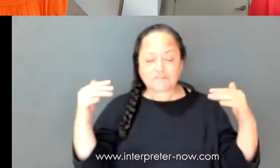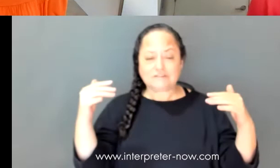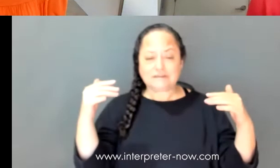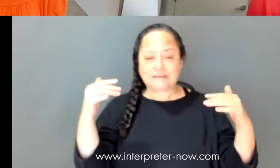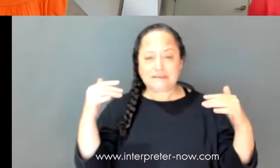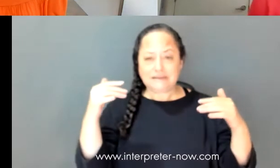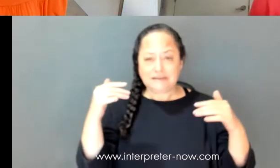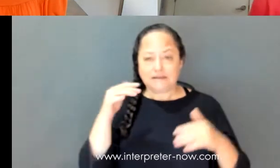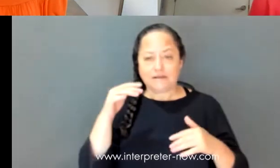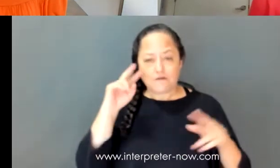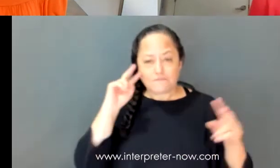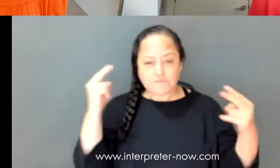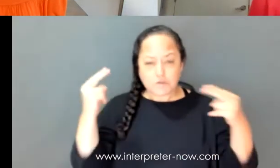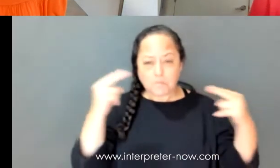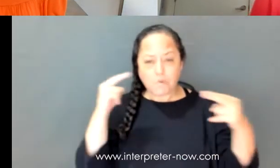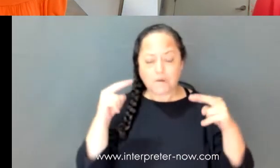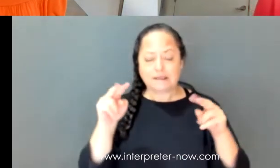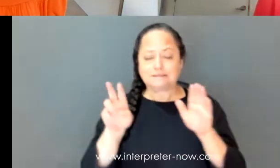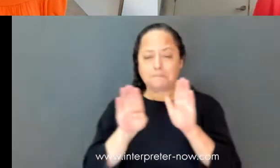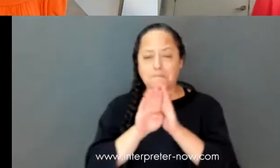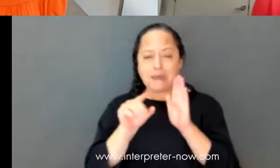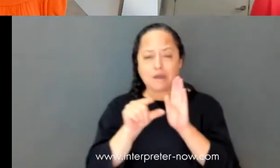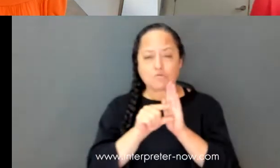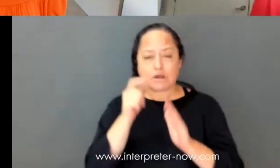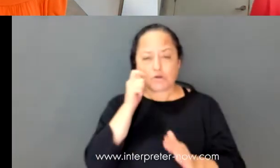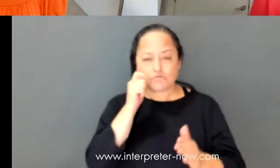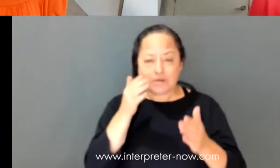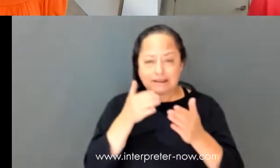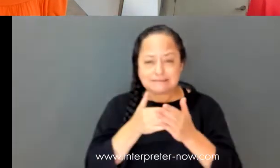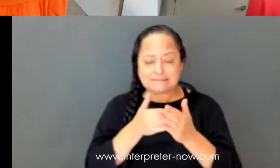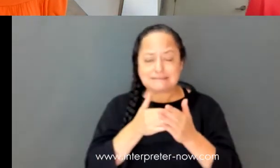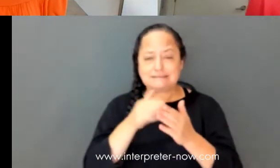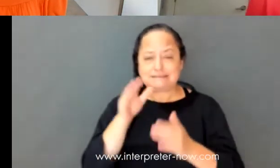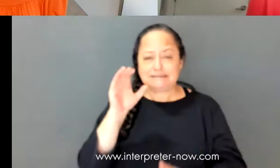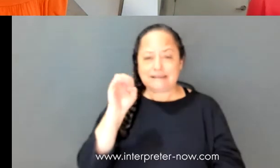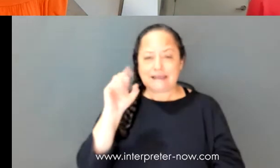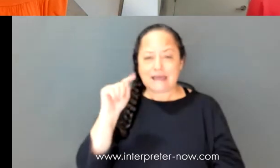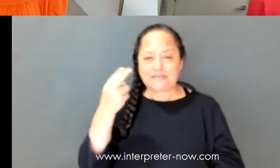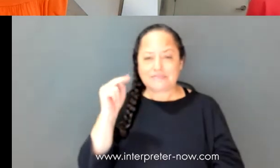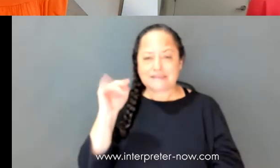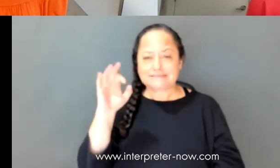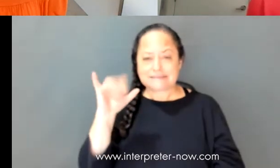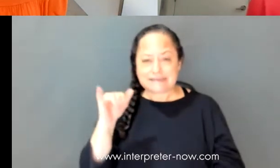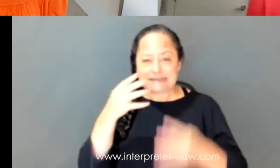of viewpoints, of backgrounds, of races, certainly ethnicities, you know, immigrant stories,